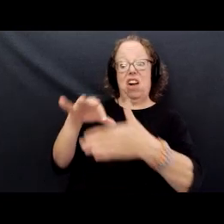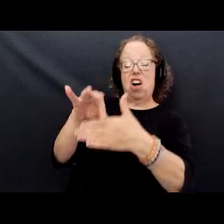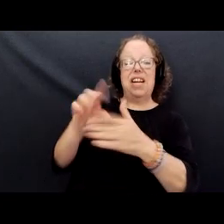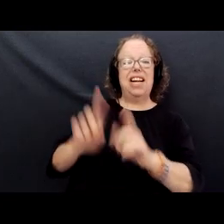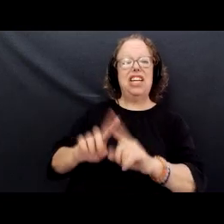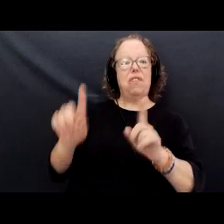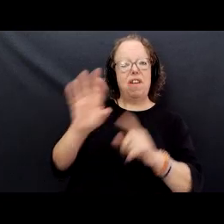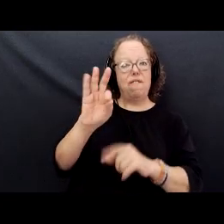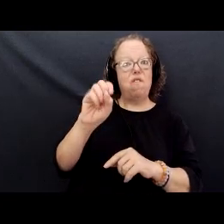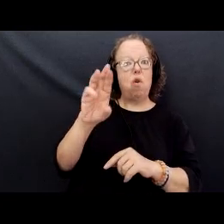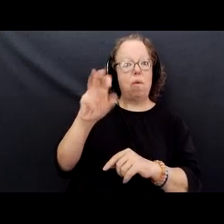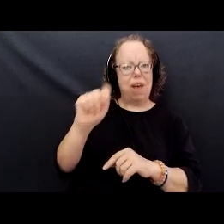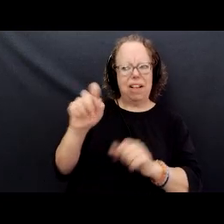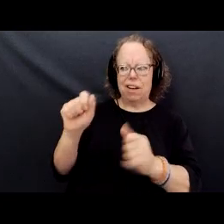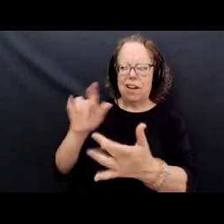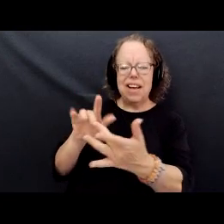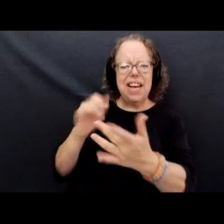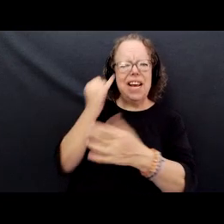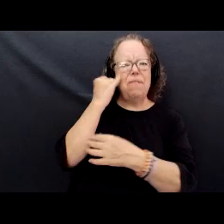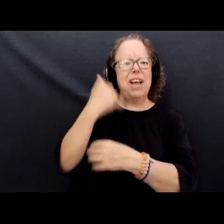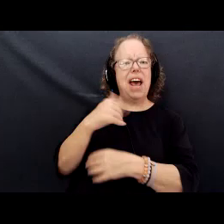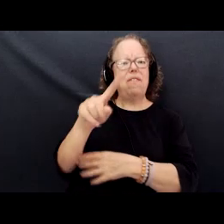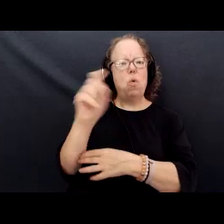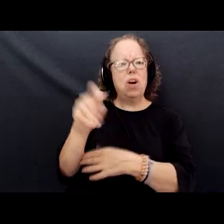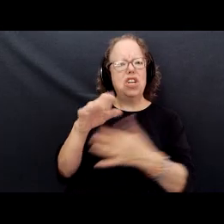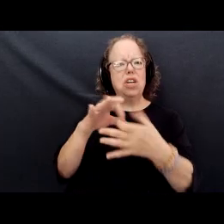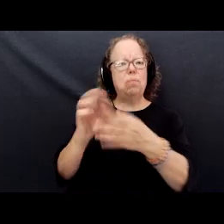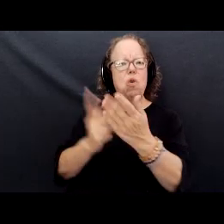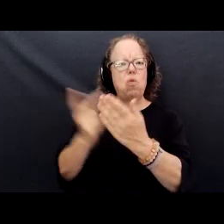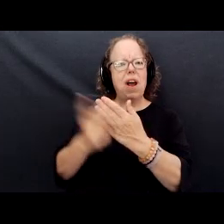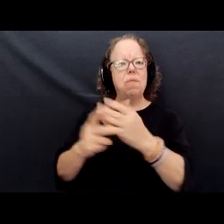to reach out or if they have questions about a program, they would be able to reach that person.